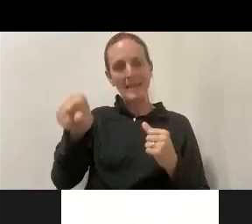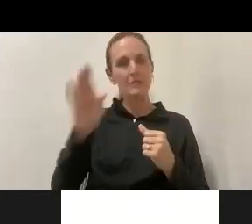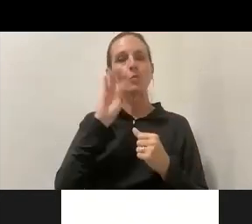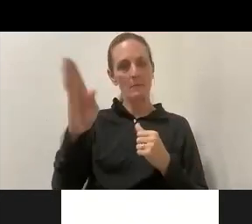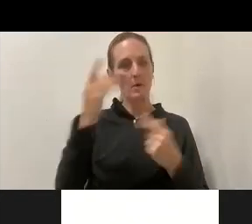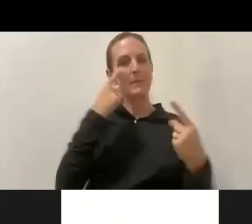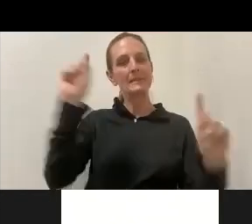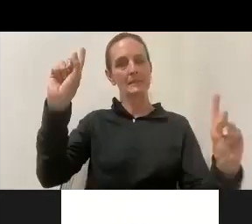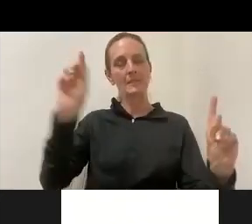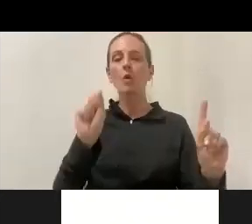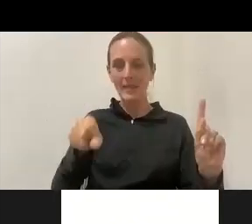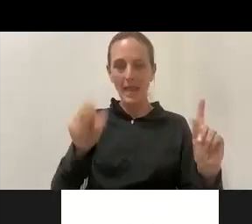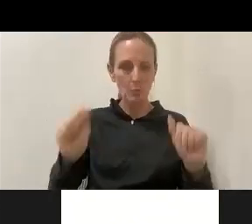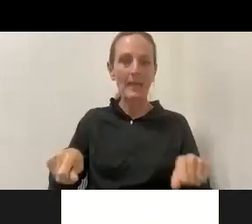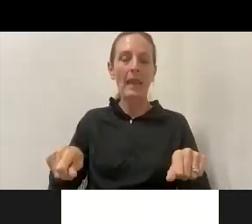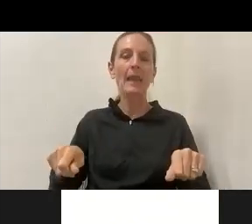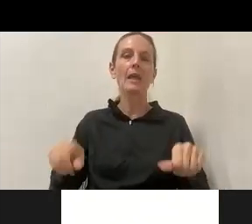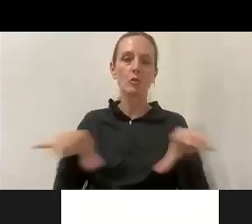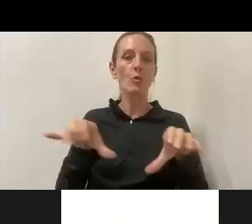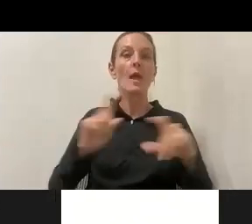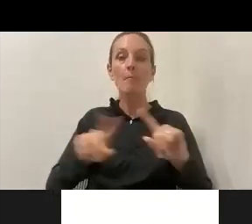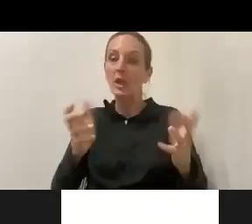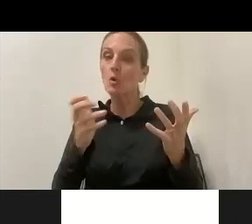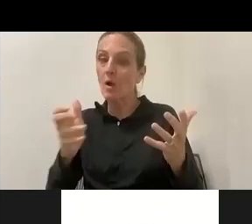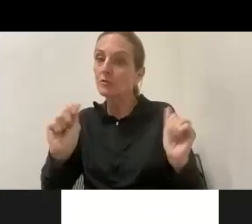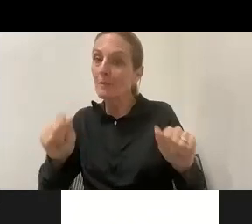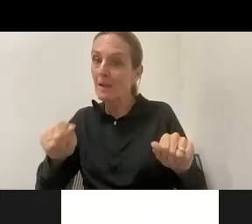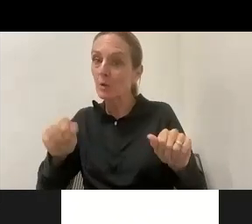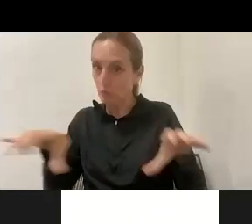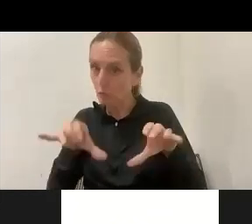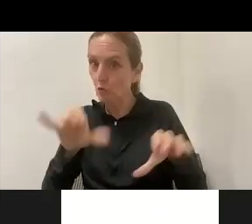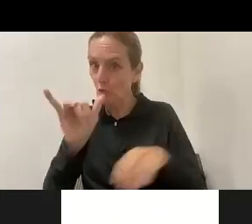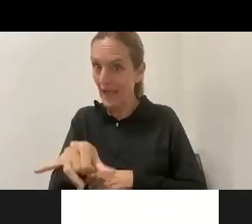and you want to be able to deliver it, because if you can't deliver your project then you may